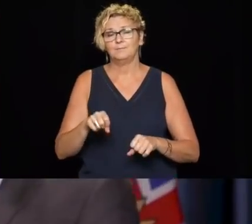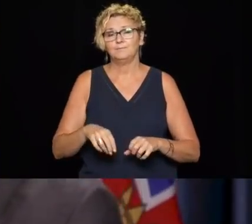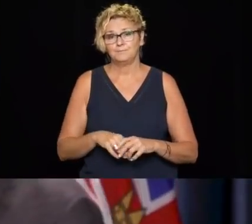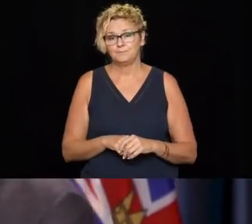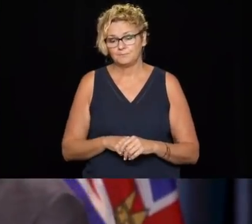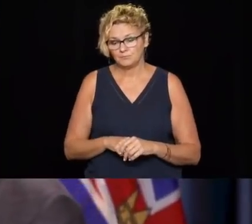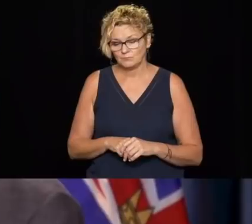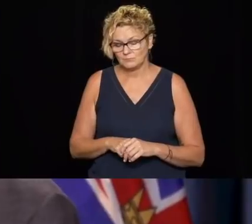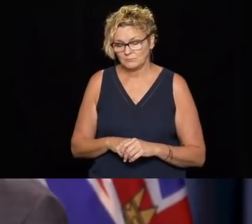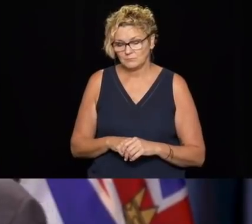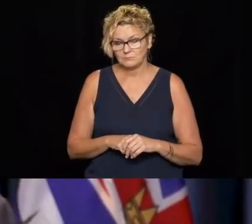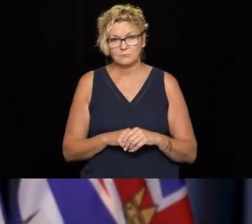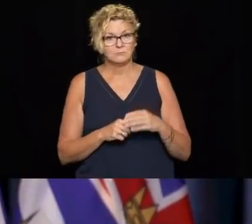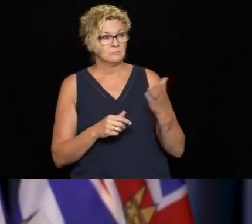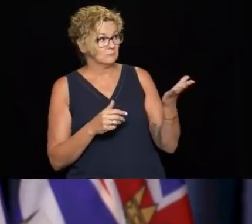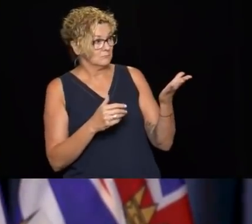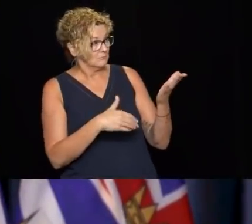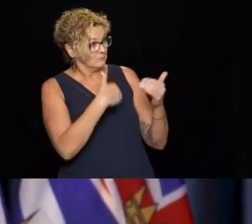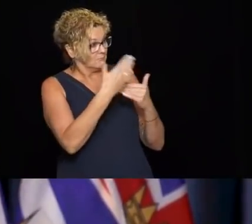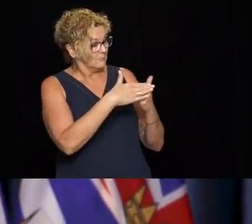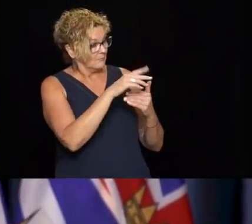Yes, regarding transportation,